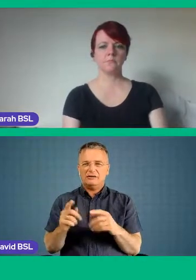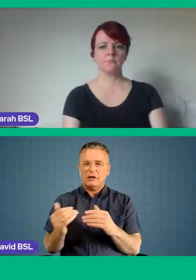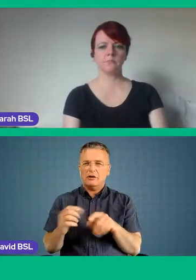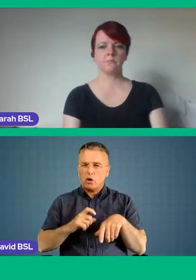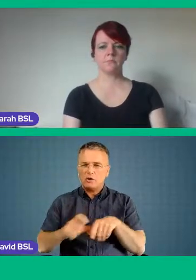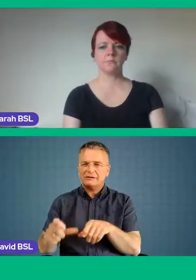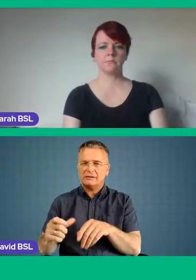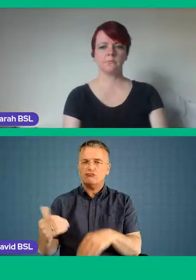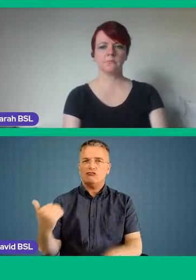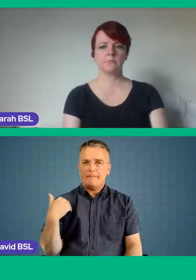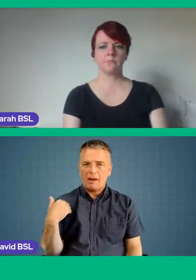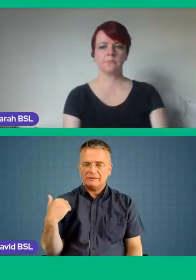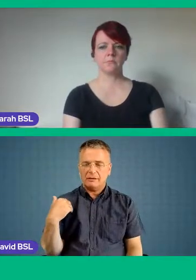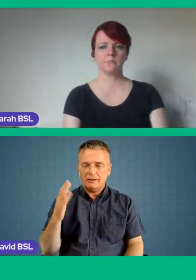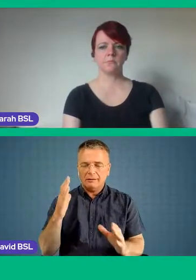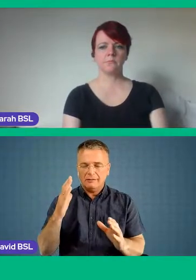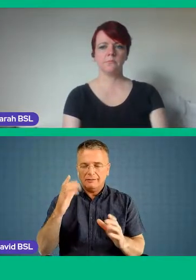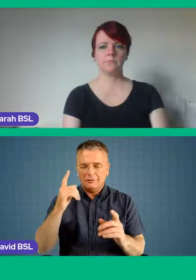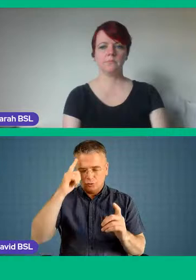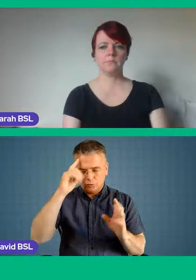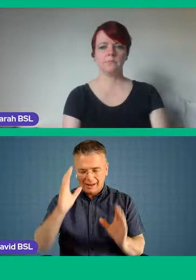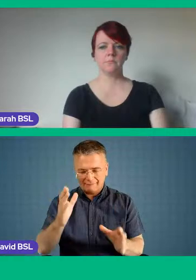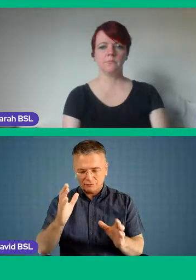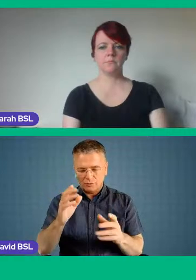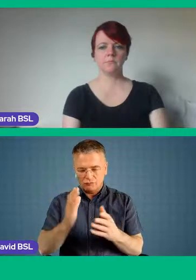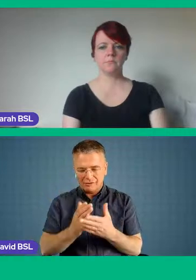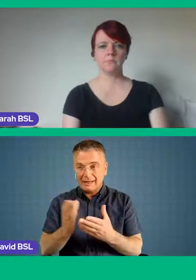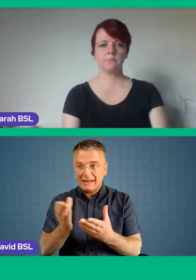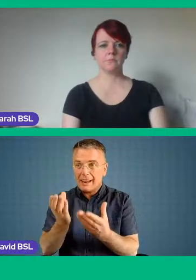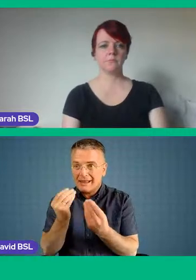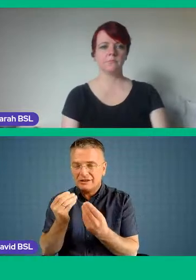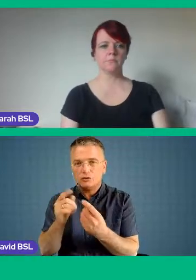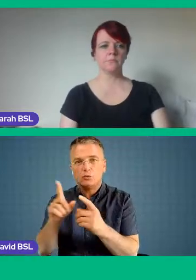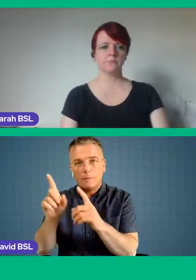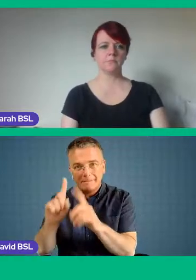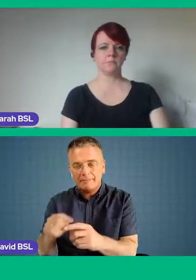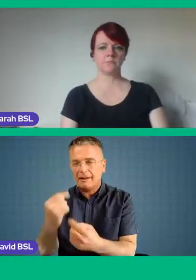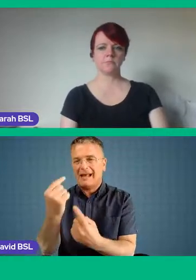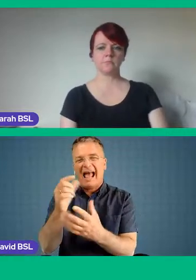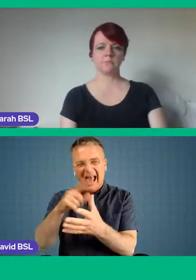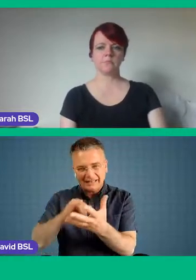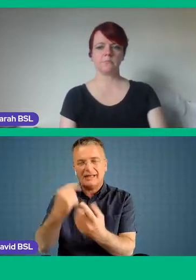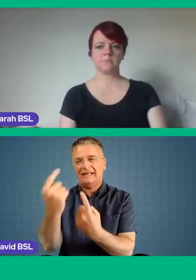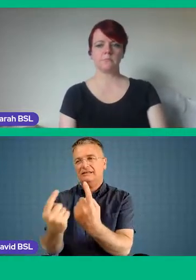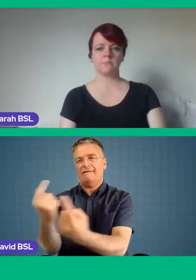So it is like a constant reminder that actually you have to really listen to people as